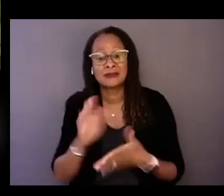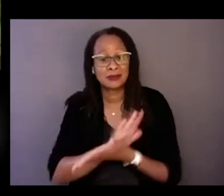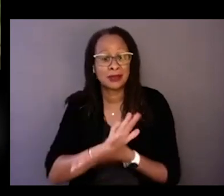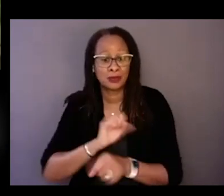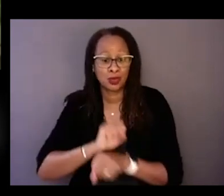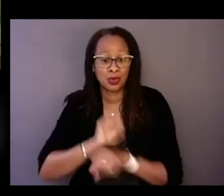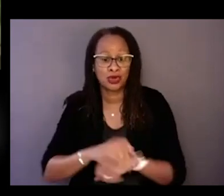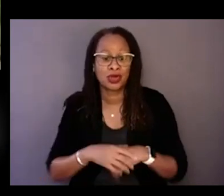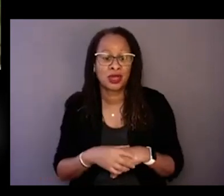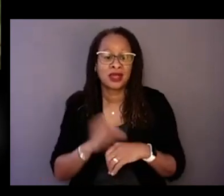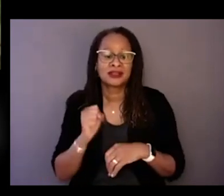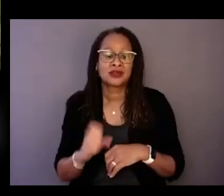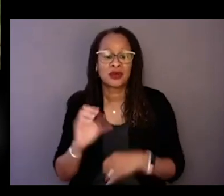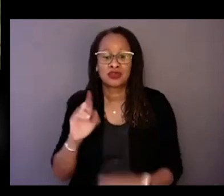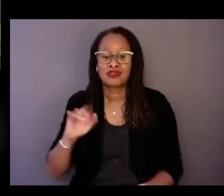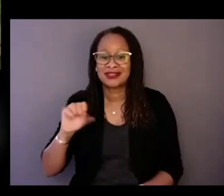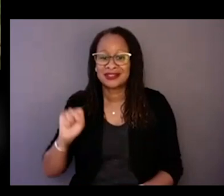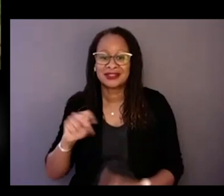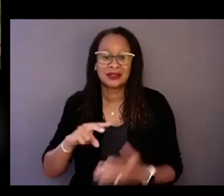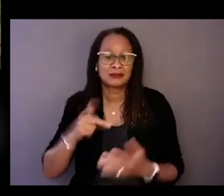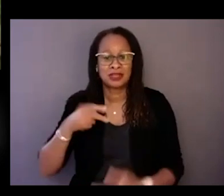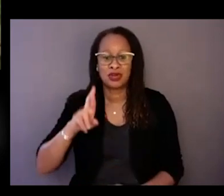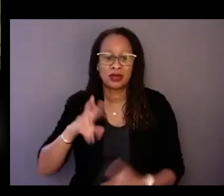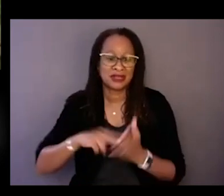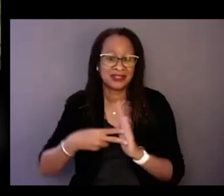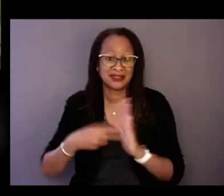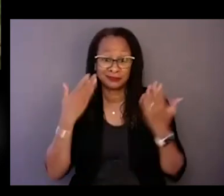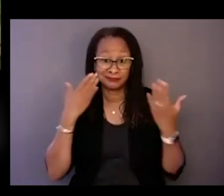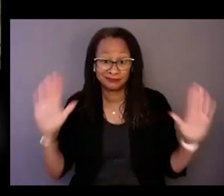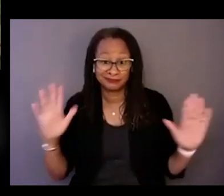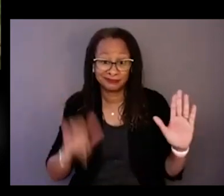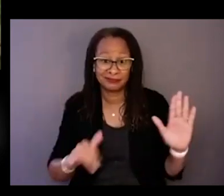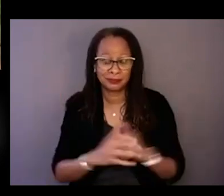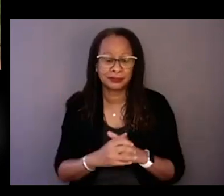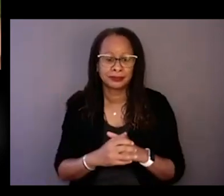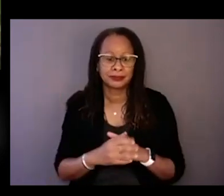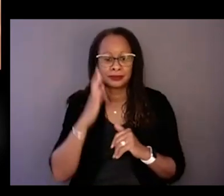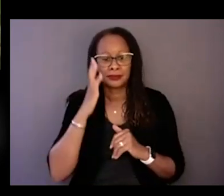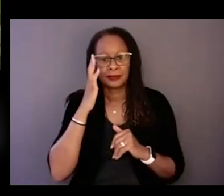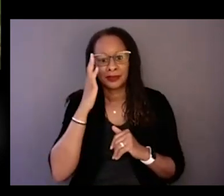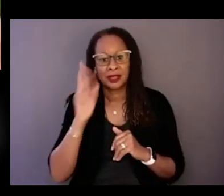So we don't know what crisis PR means but no news organizations did not cover that.